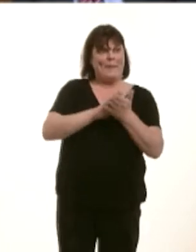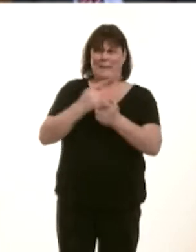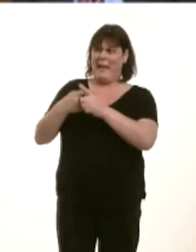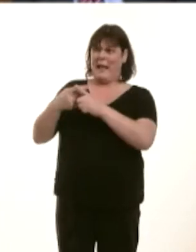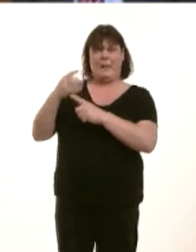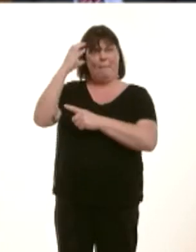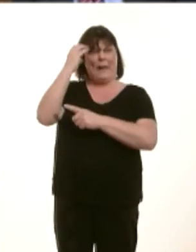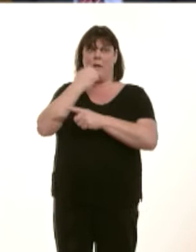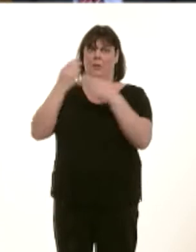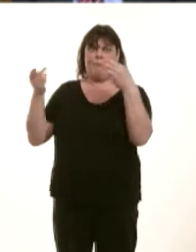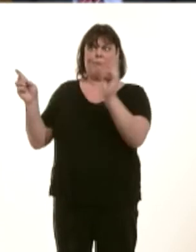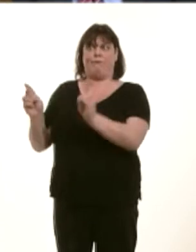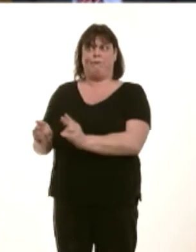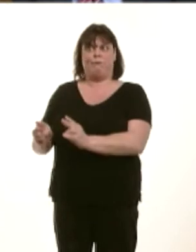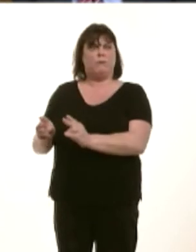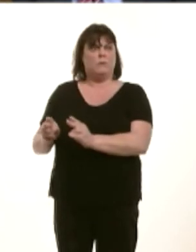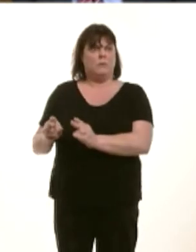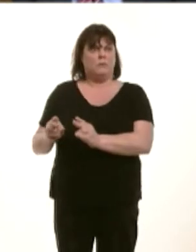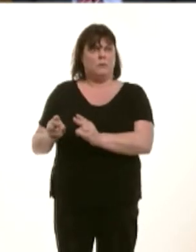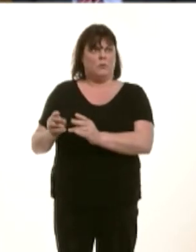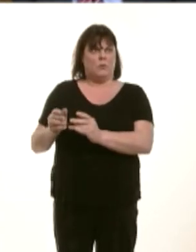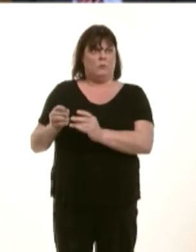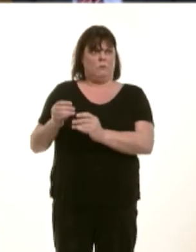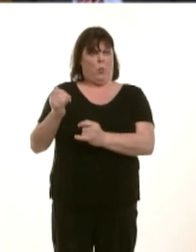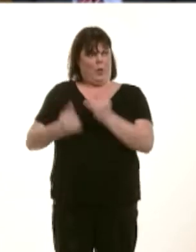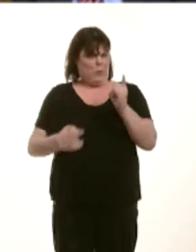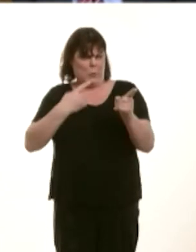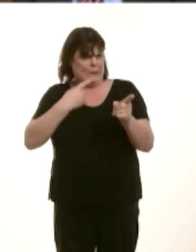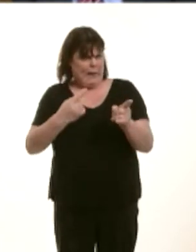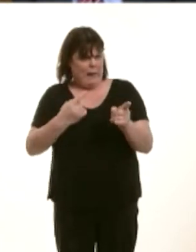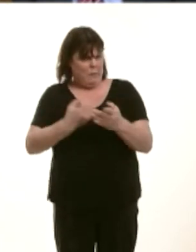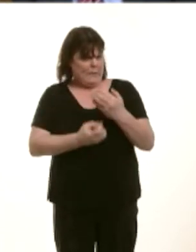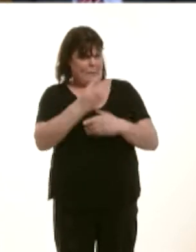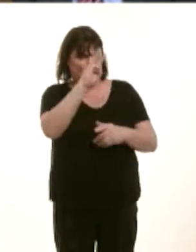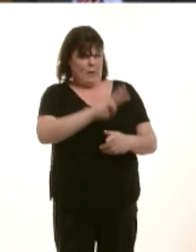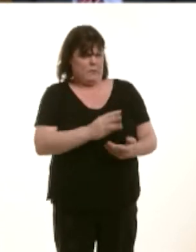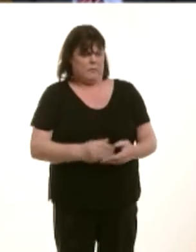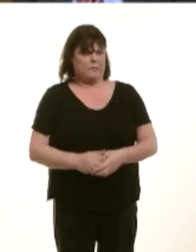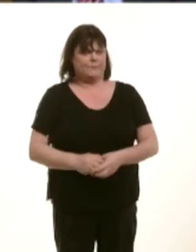in bed numbers, well beyond what he even says is correct of Wales. It is not simply a question